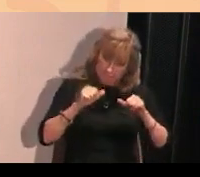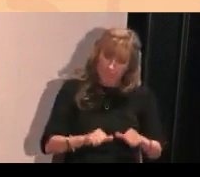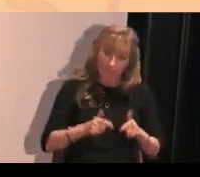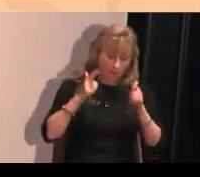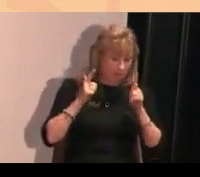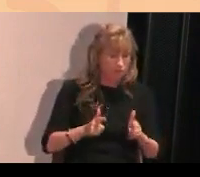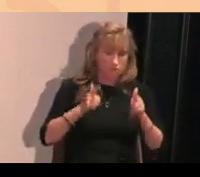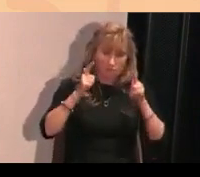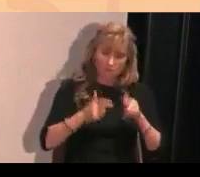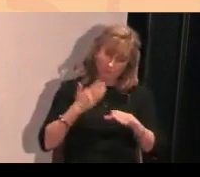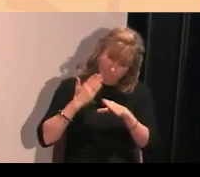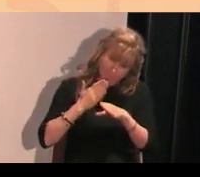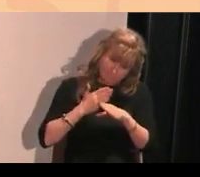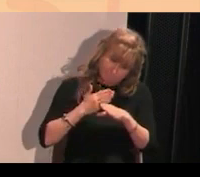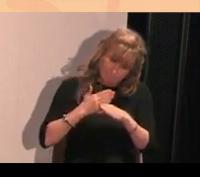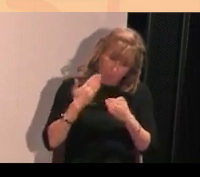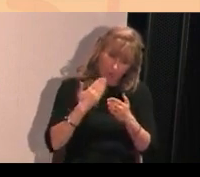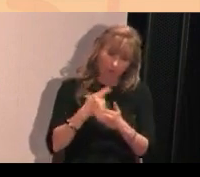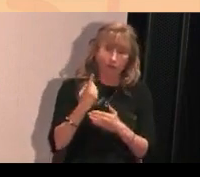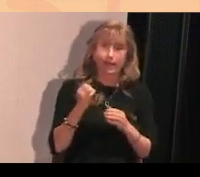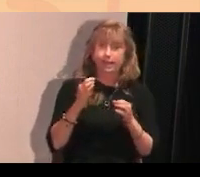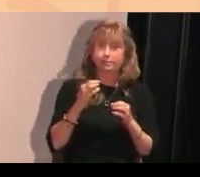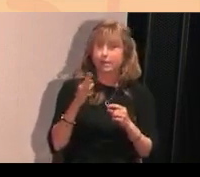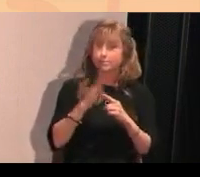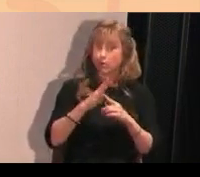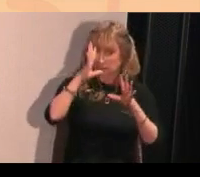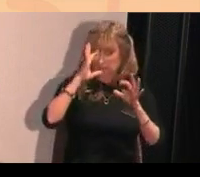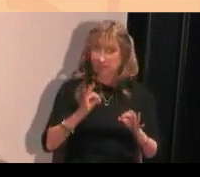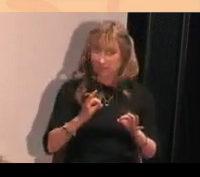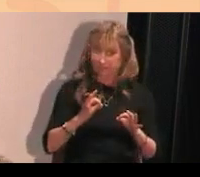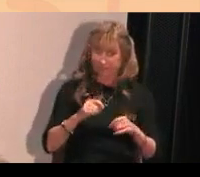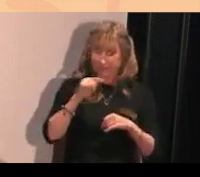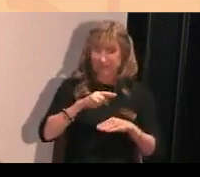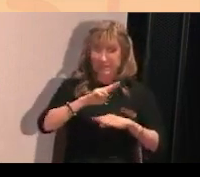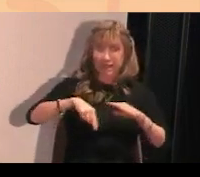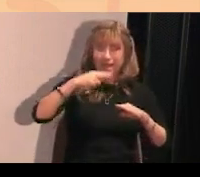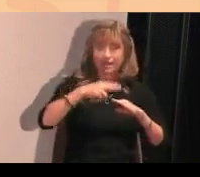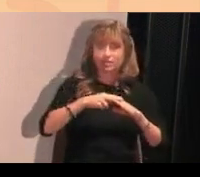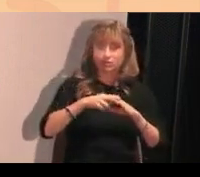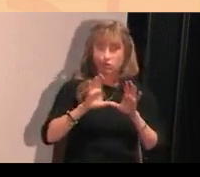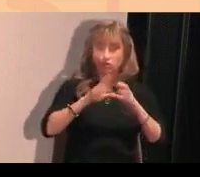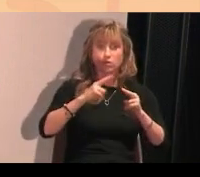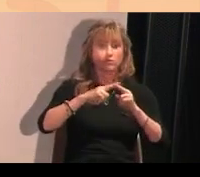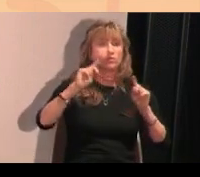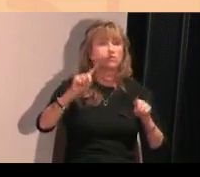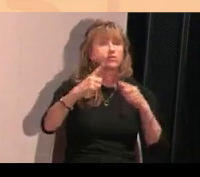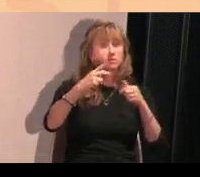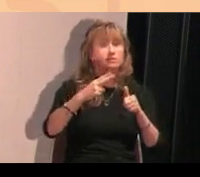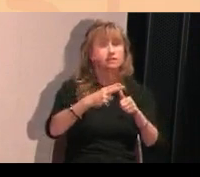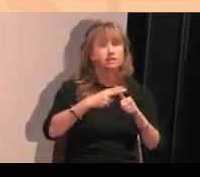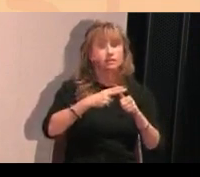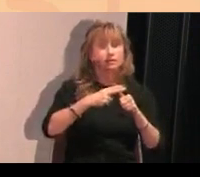work on an important proposal a national body for the First Nations arts and culture which